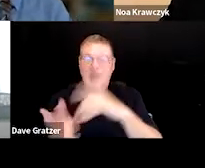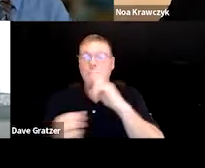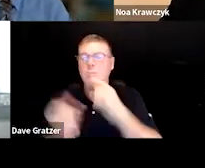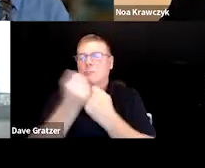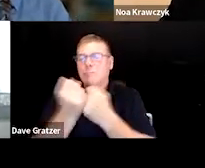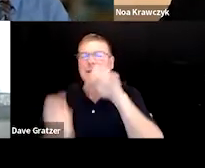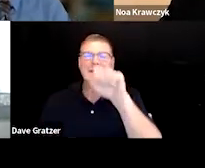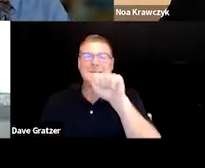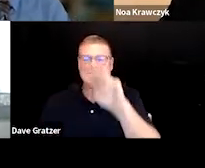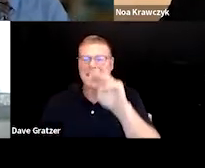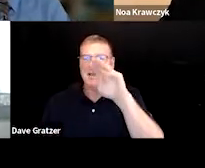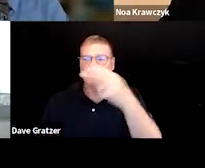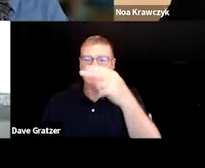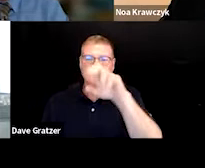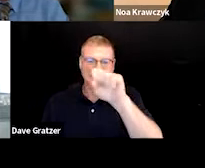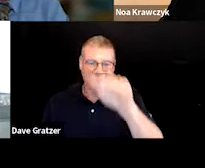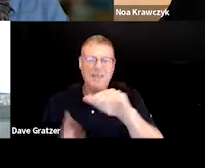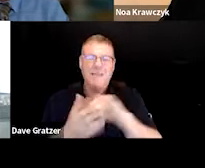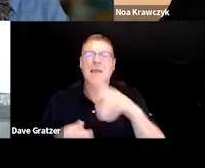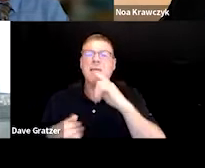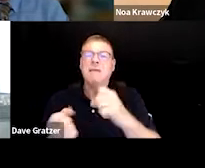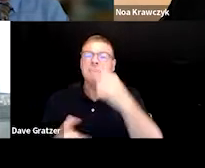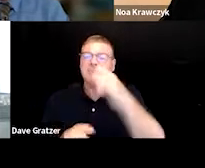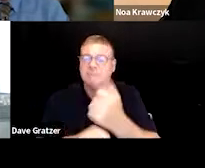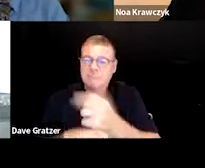which is the Substance Abuse and Mental Health Services Administration.